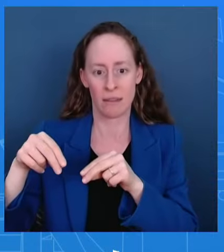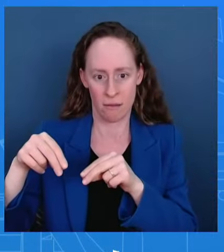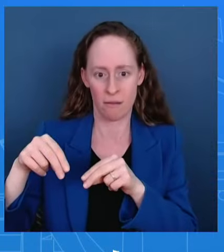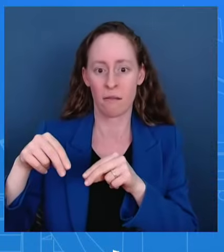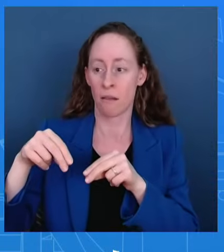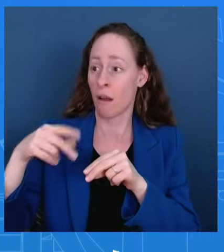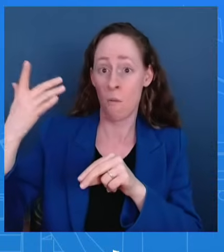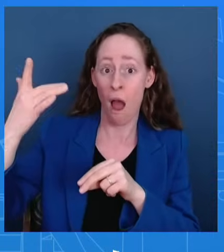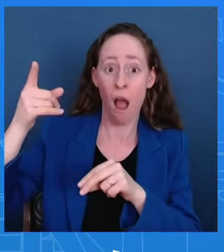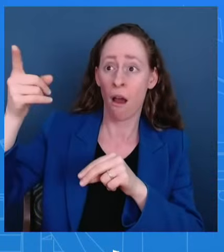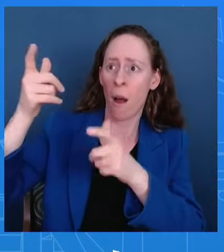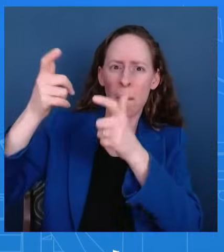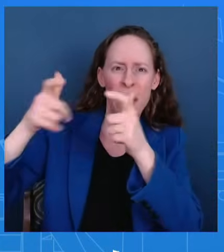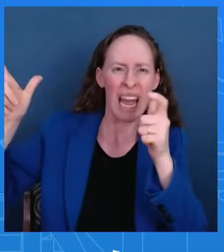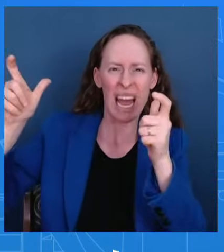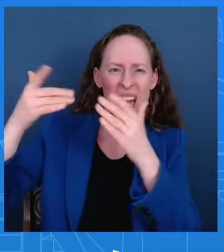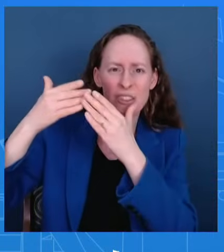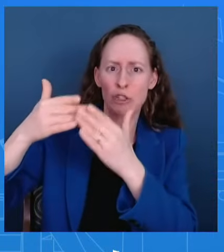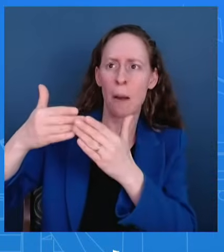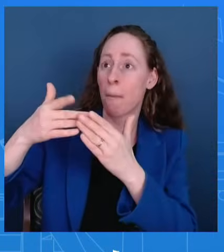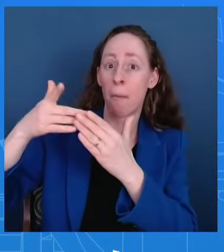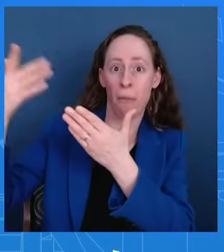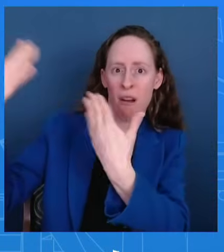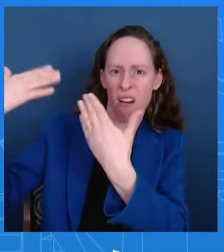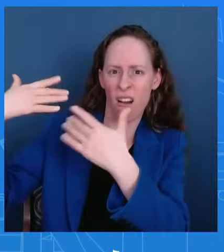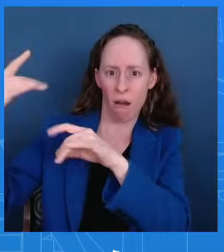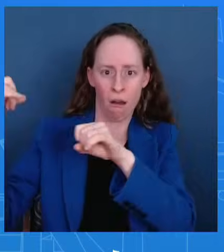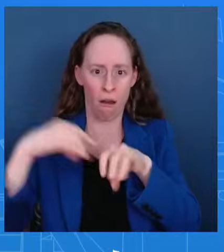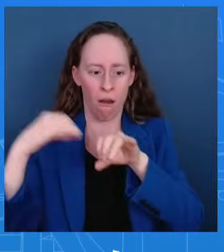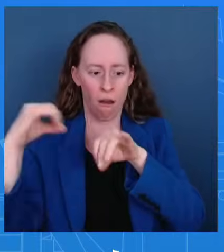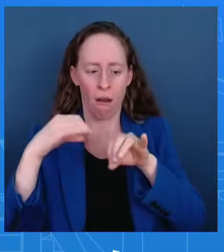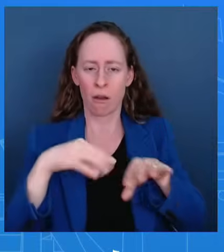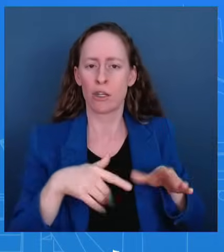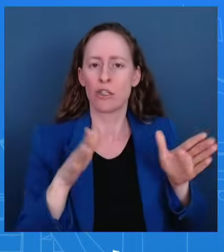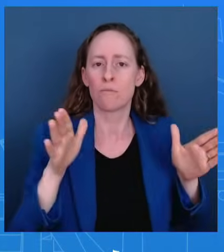out further away from the pier, well off the coast, so that those smaller vessels